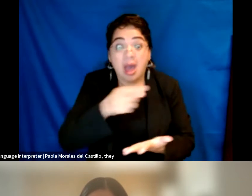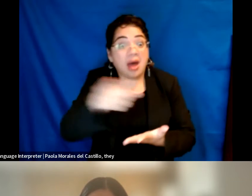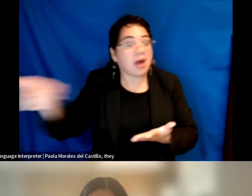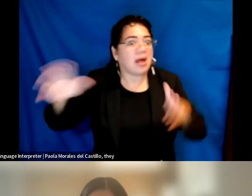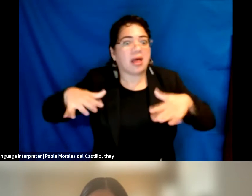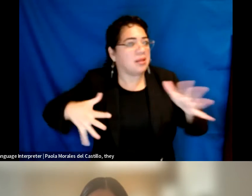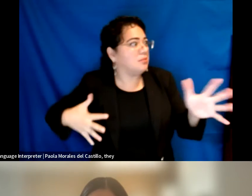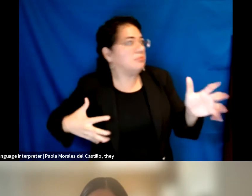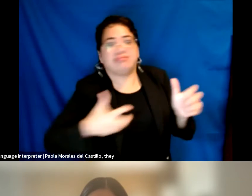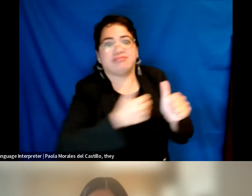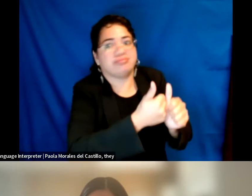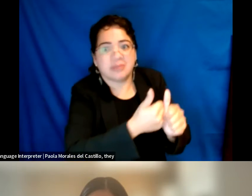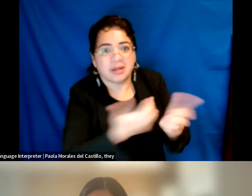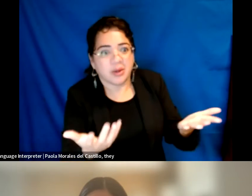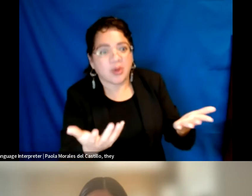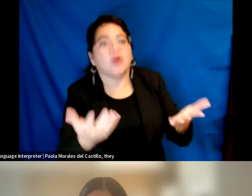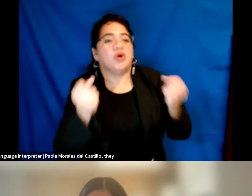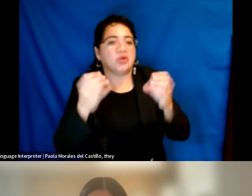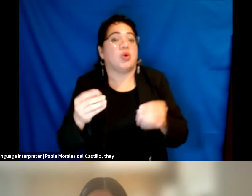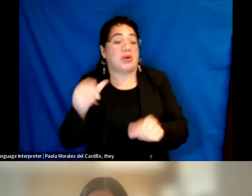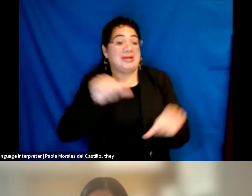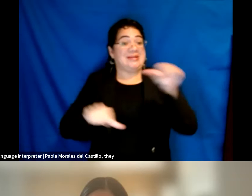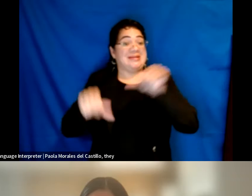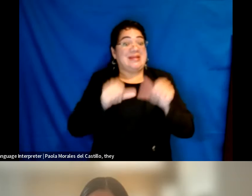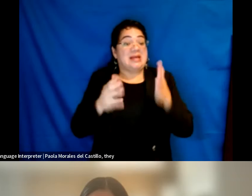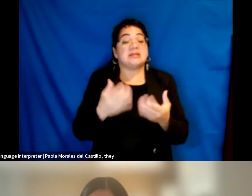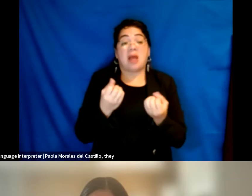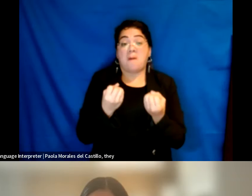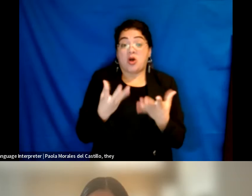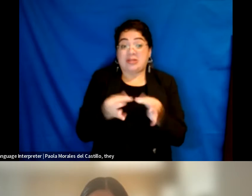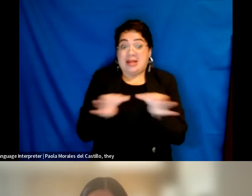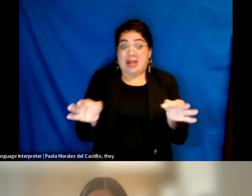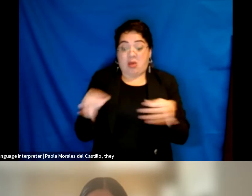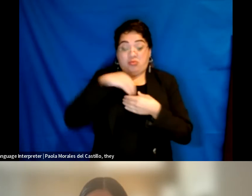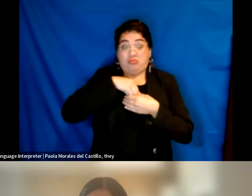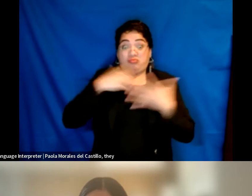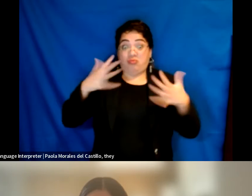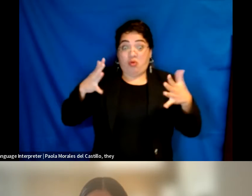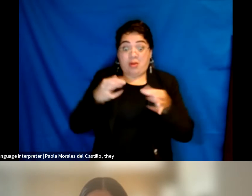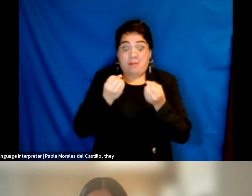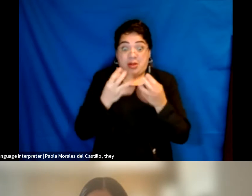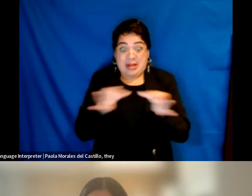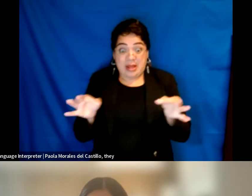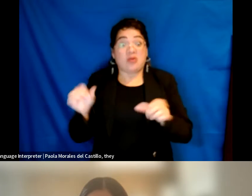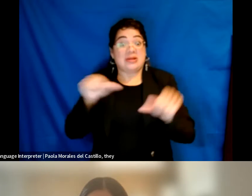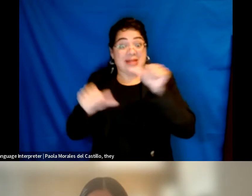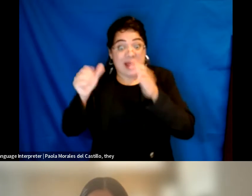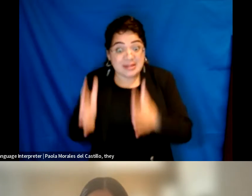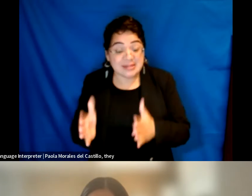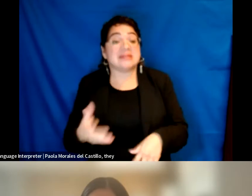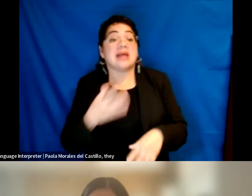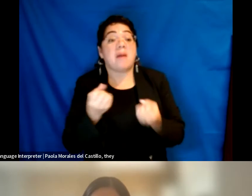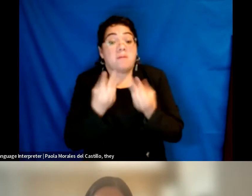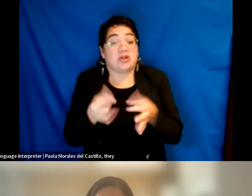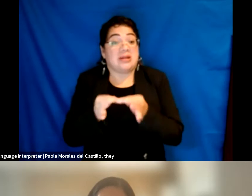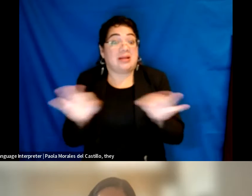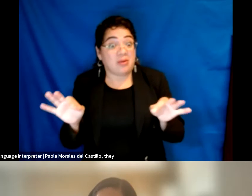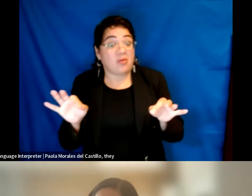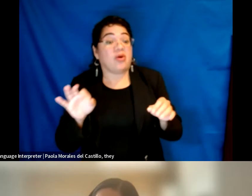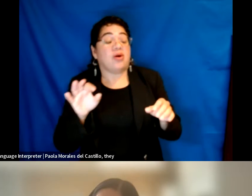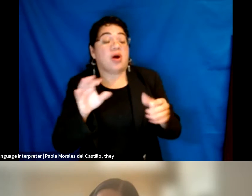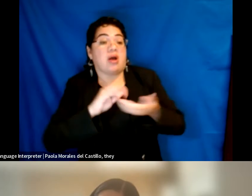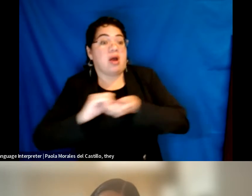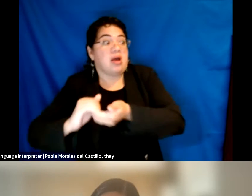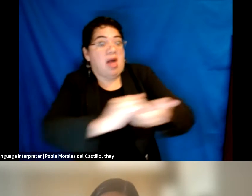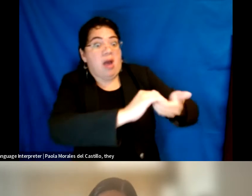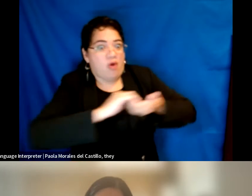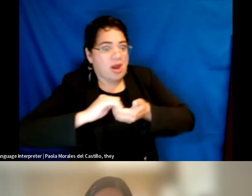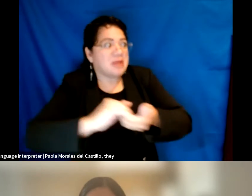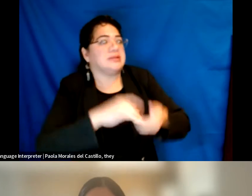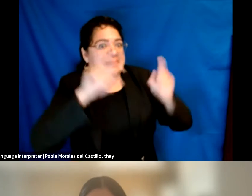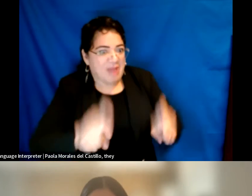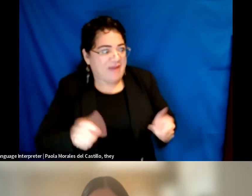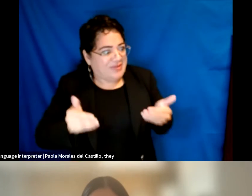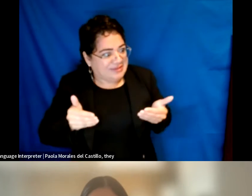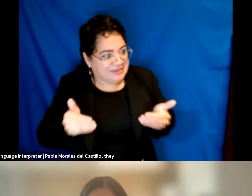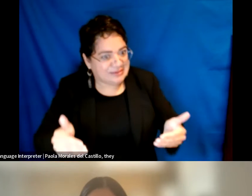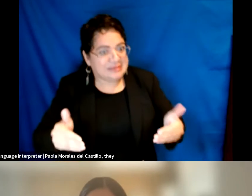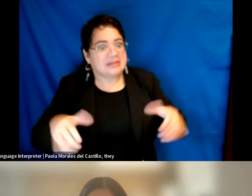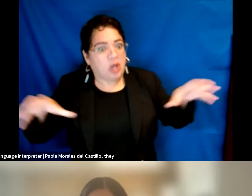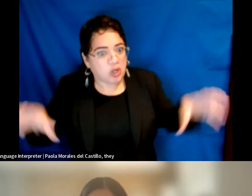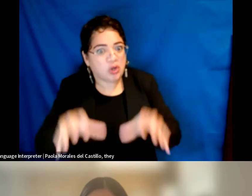Rebecca Tarvin (she/her): and so that's something as scientists, multilingual scientists, and and multilingual collaborations. We have to do um. And so this is something we've thought about kind of creating um